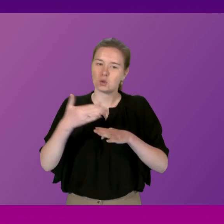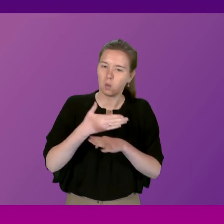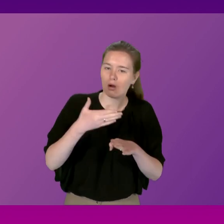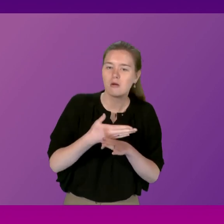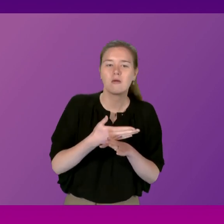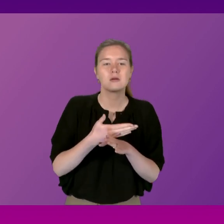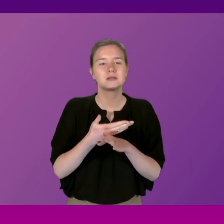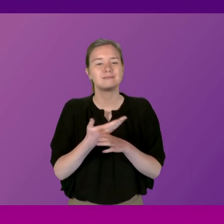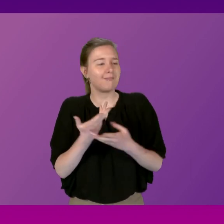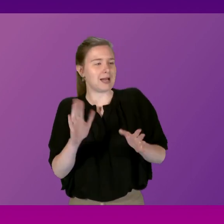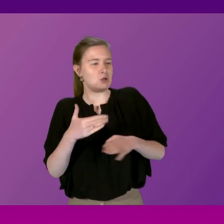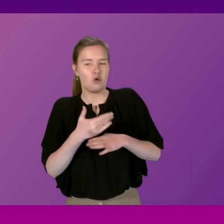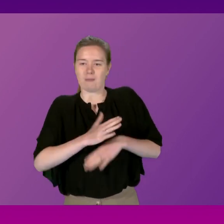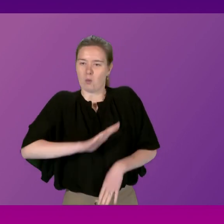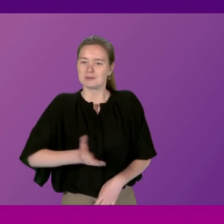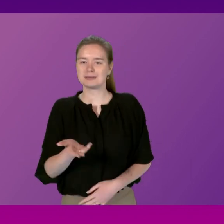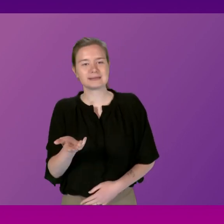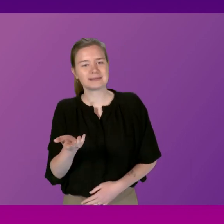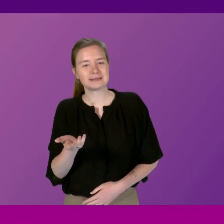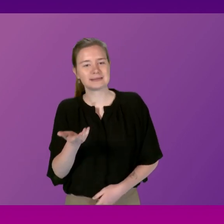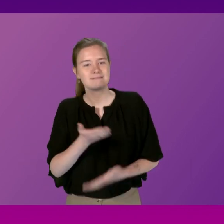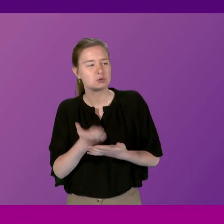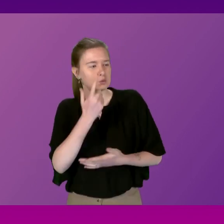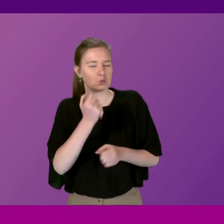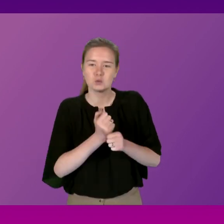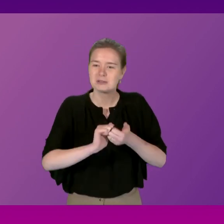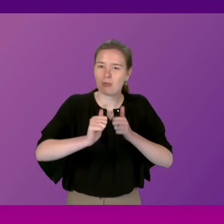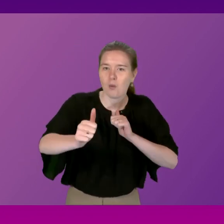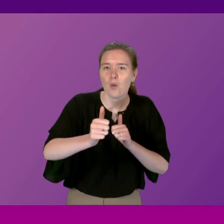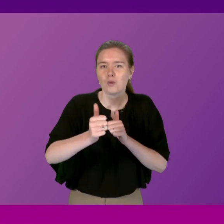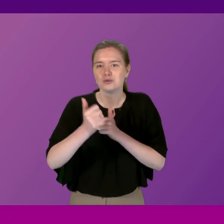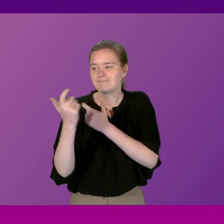in any job, do sports and pursue hobbies.